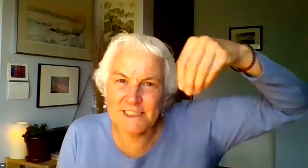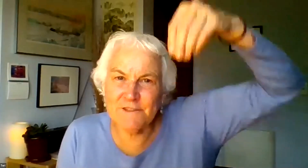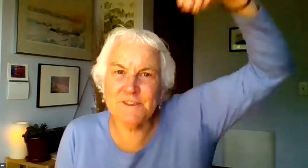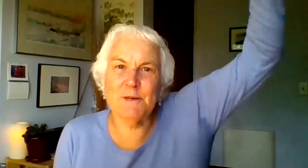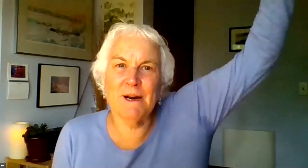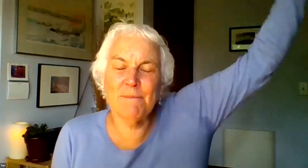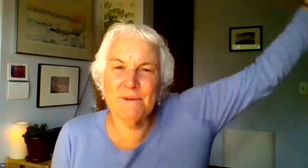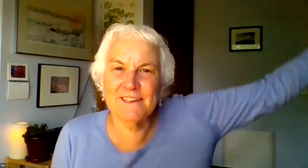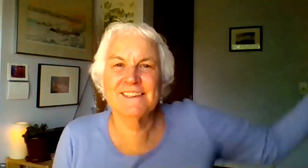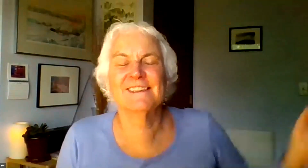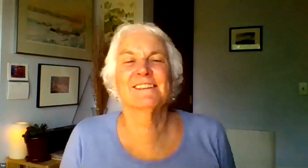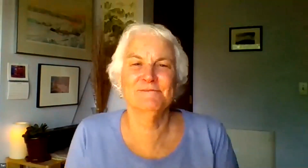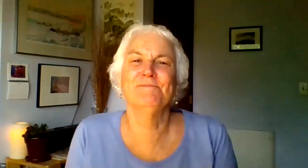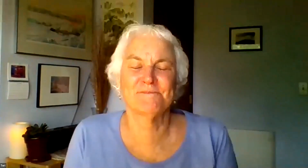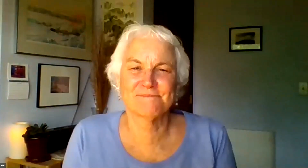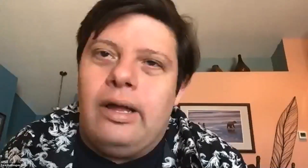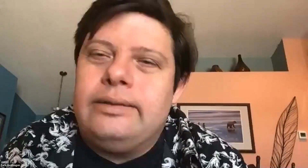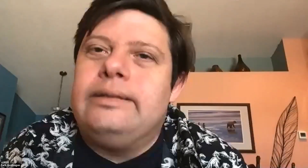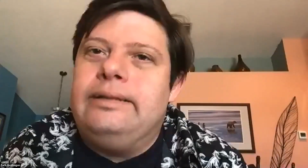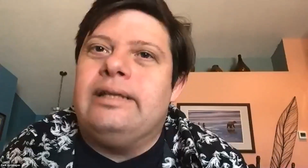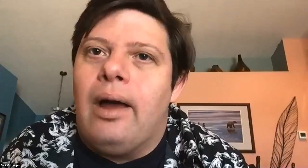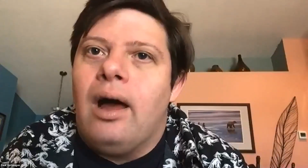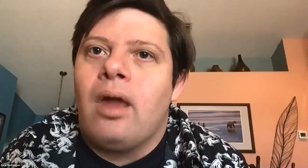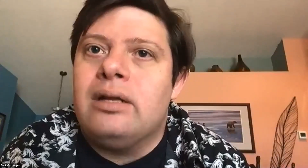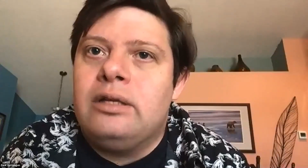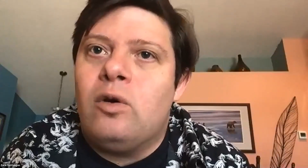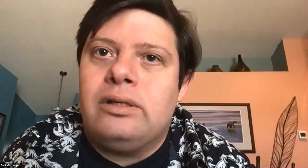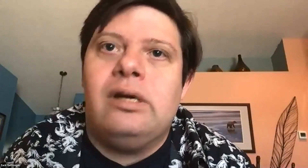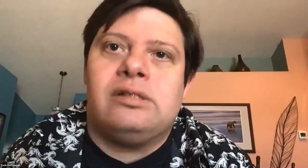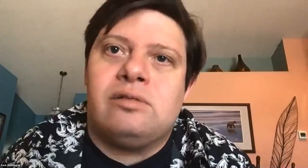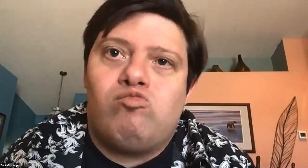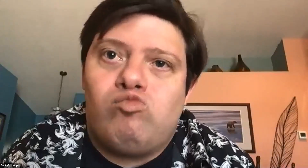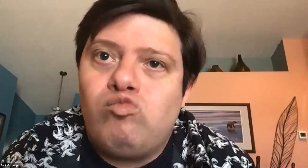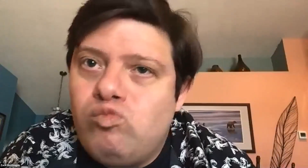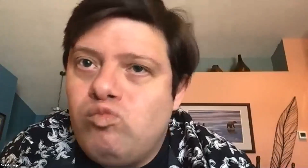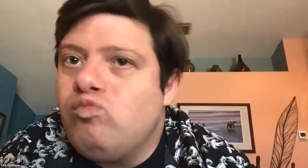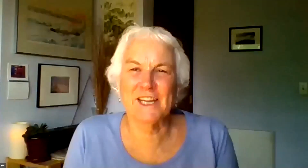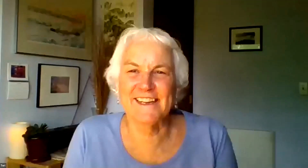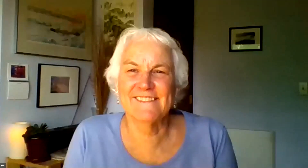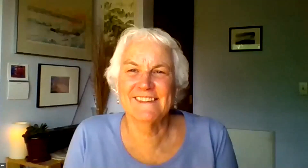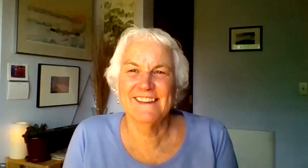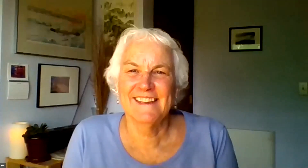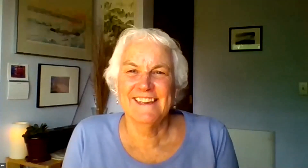head. >> TERI: Got it. Okay. So did they have a rope on the person like strings that lift